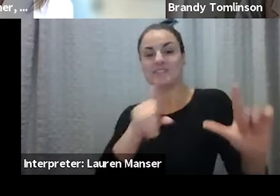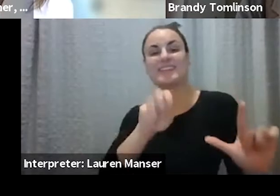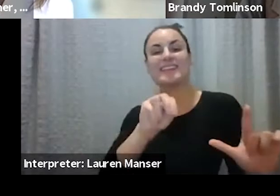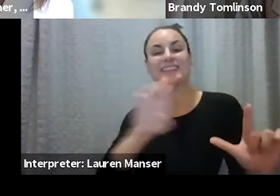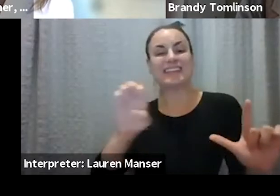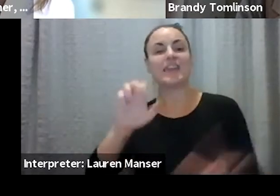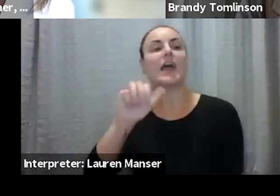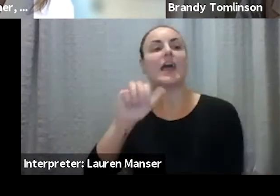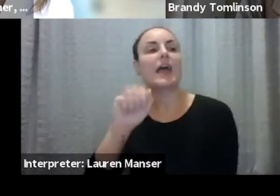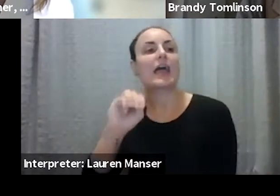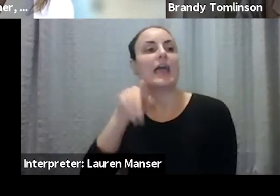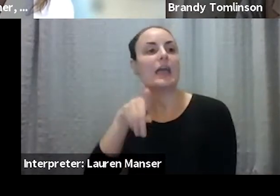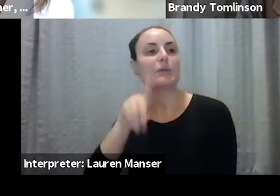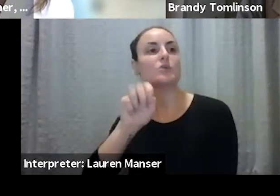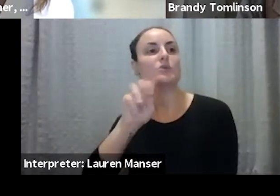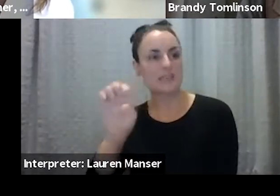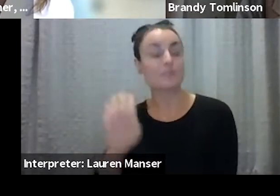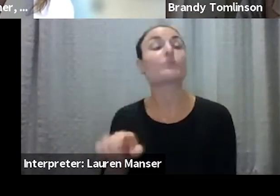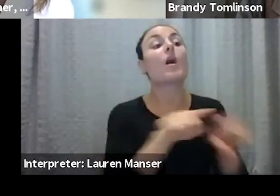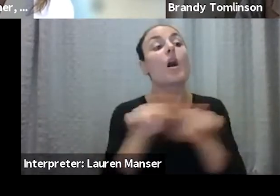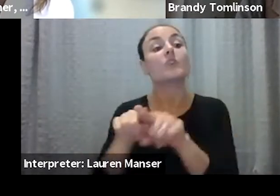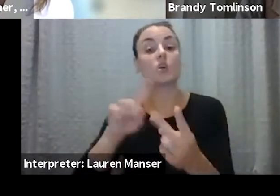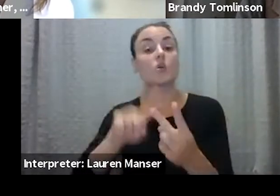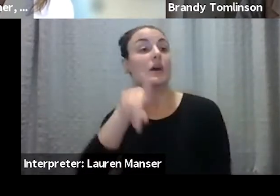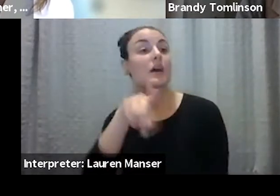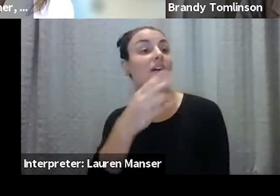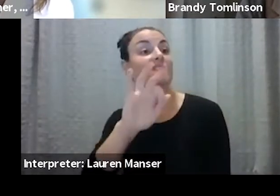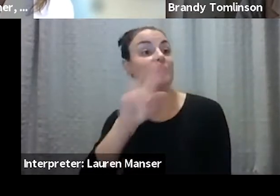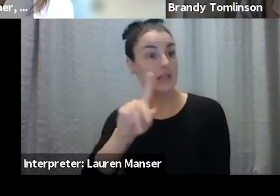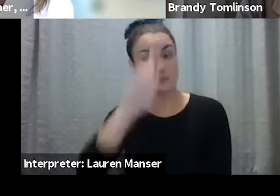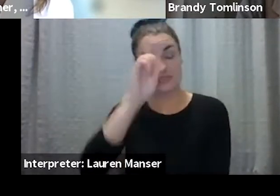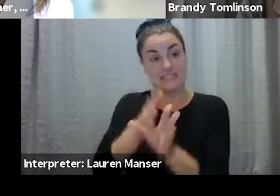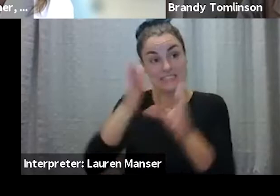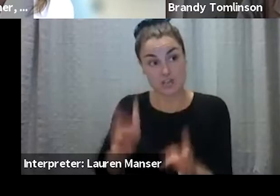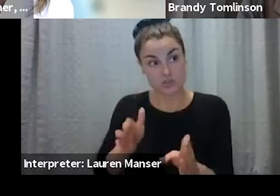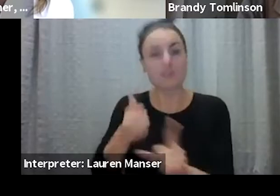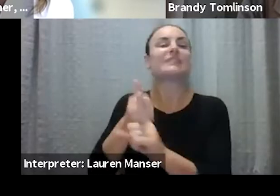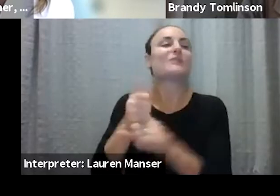who is the clinical psychologist and professor of psychology at John Jay College,